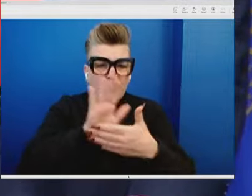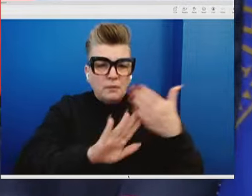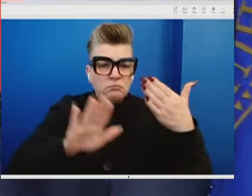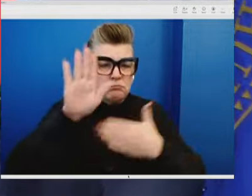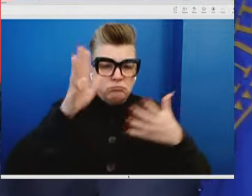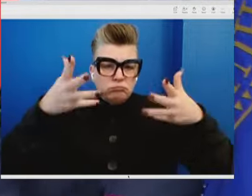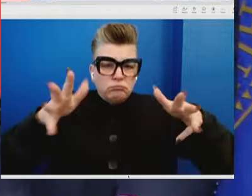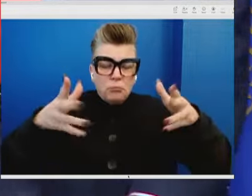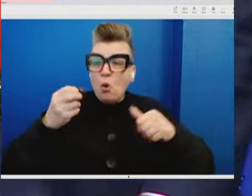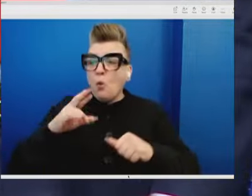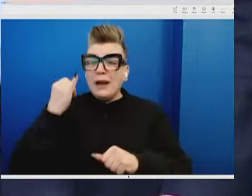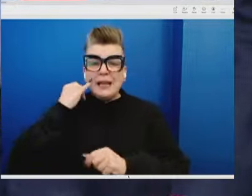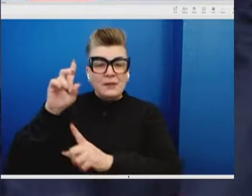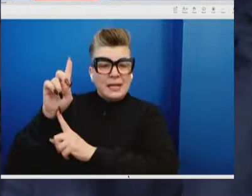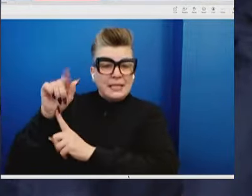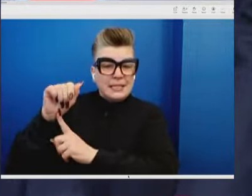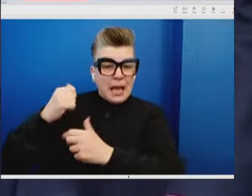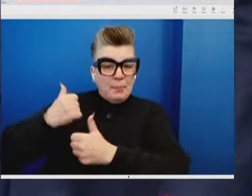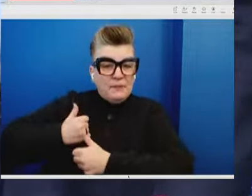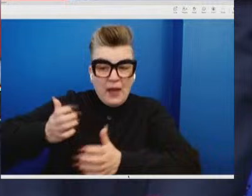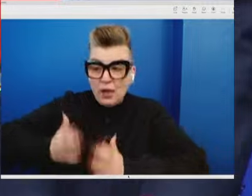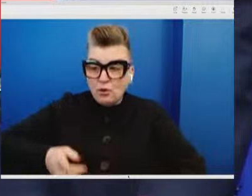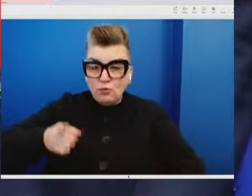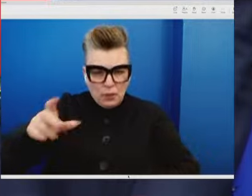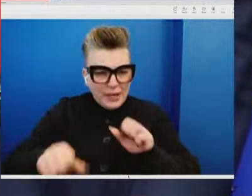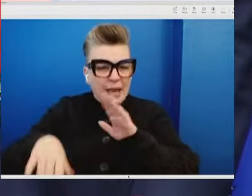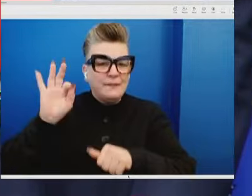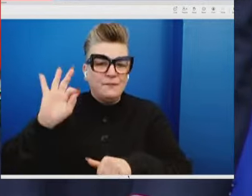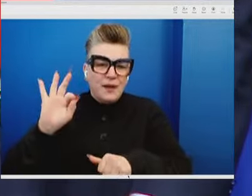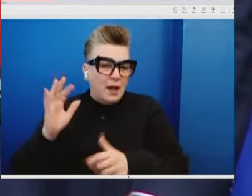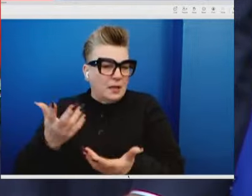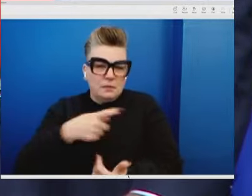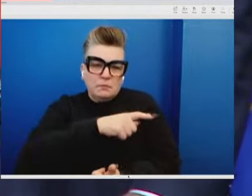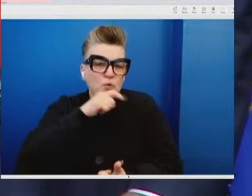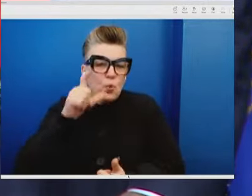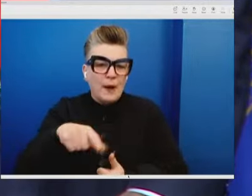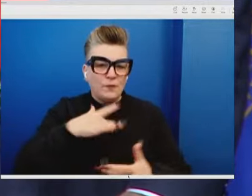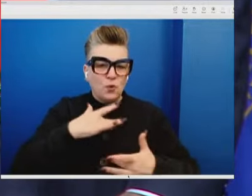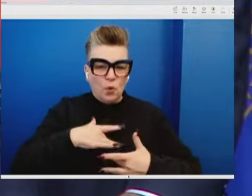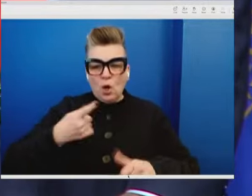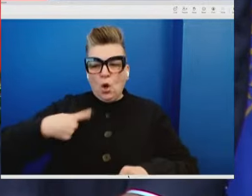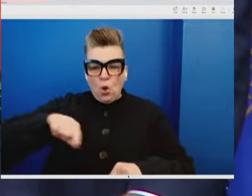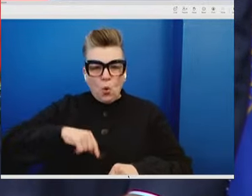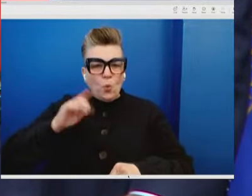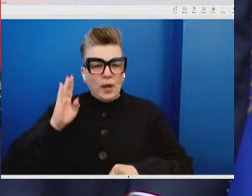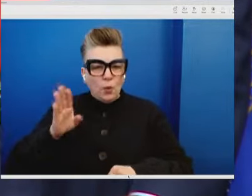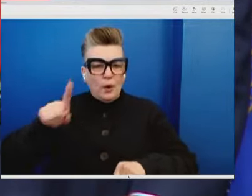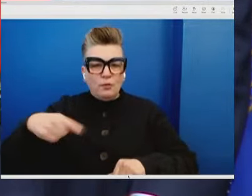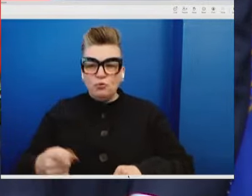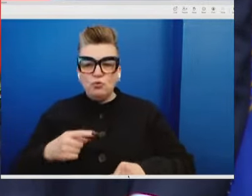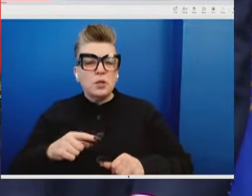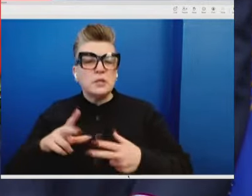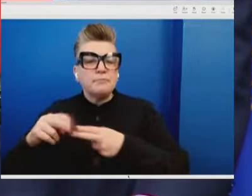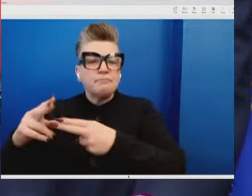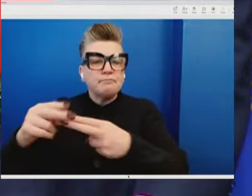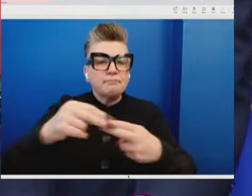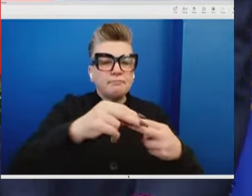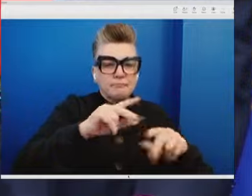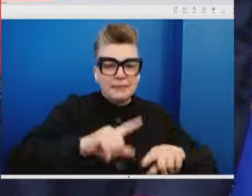we can already find that out before they need to get to that place. So we just continue to add different data sources so that we can try to make it easier on the beneficiary.